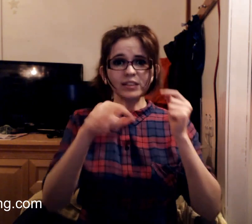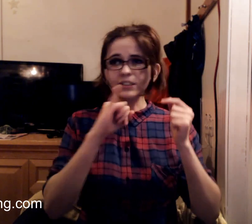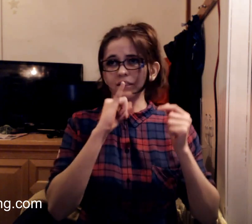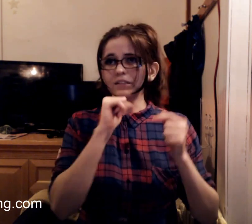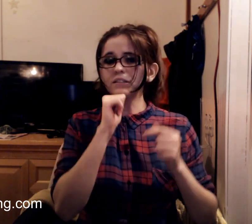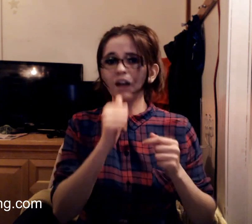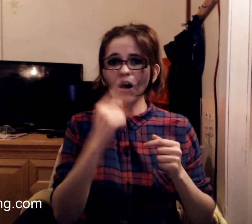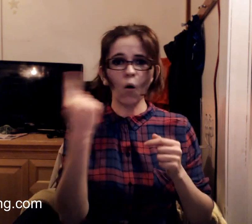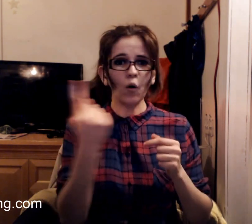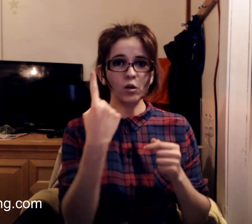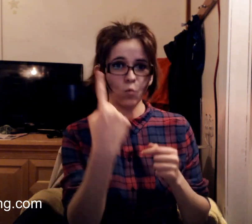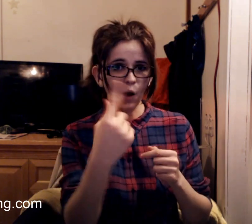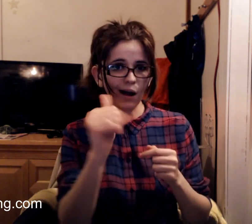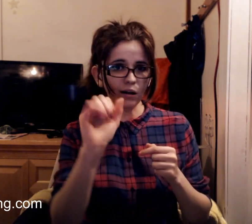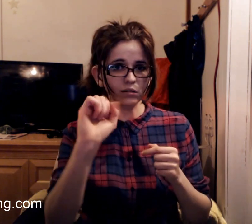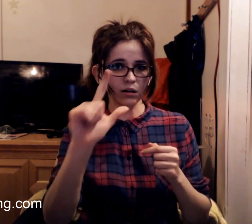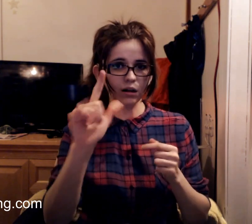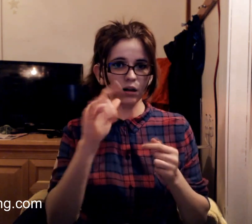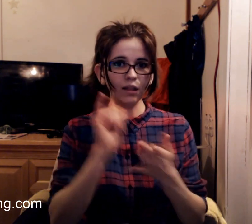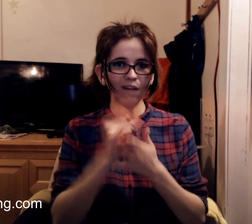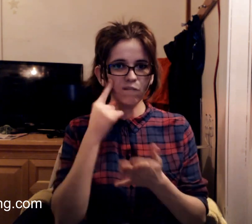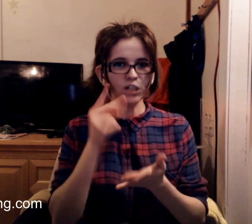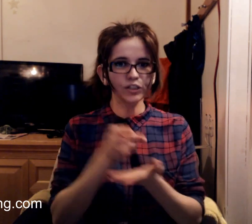There is not only one ASL in the world that's for sure